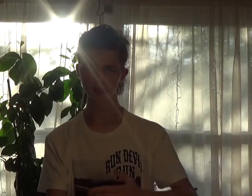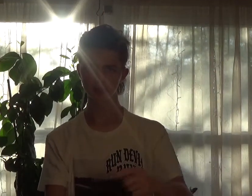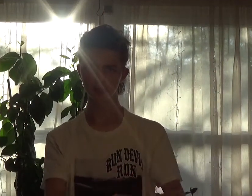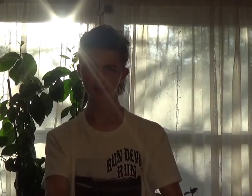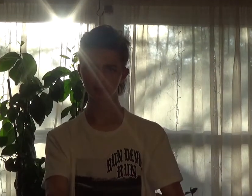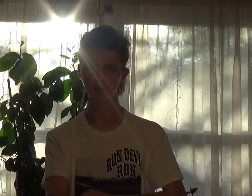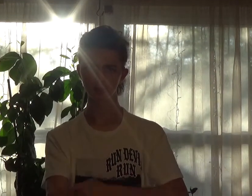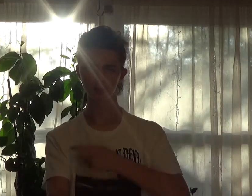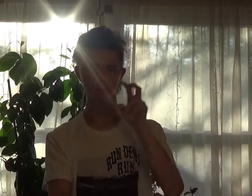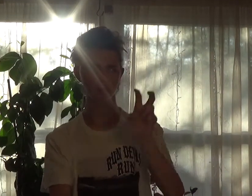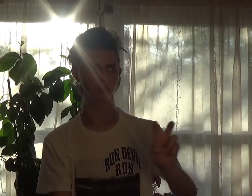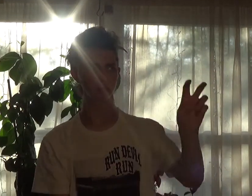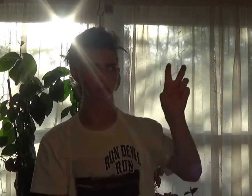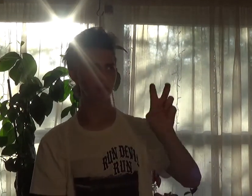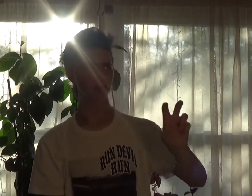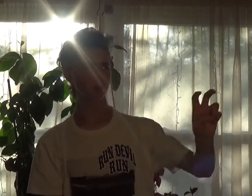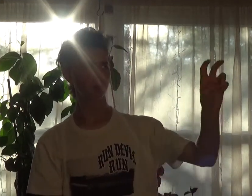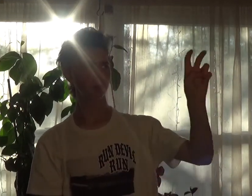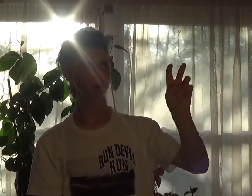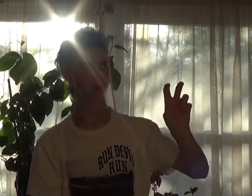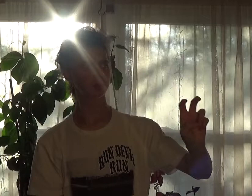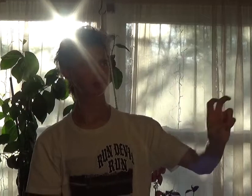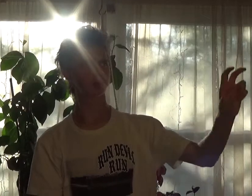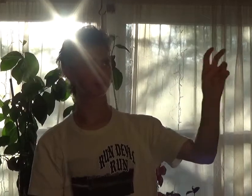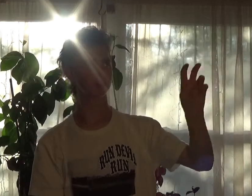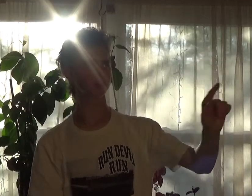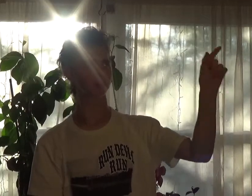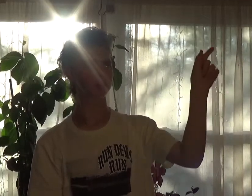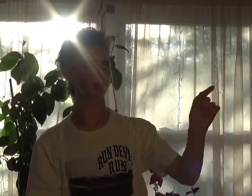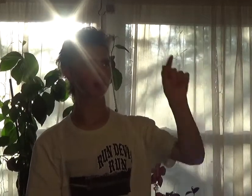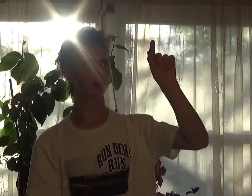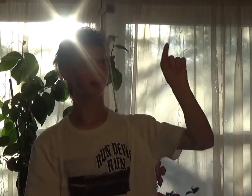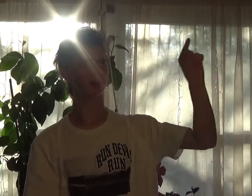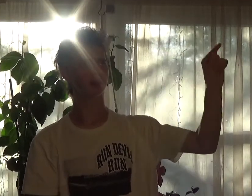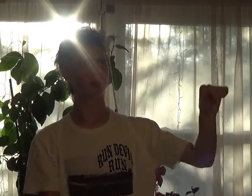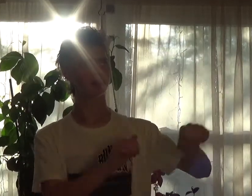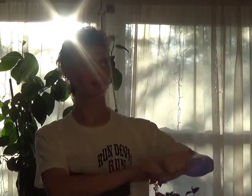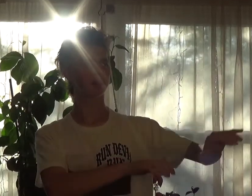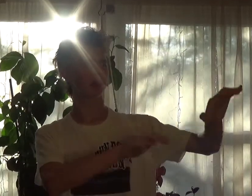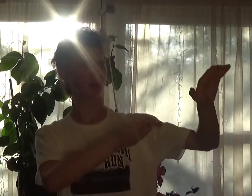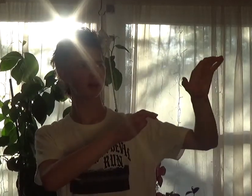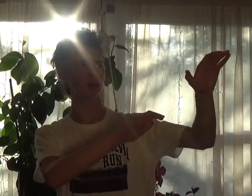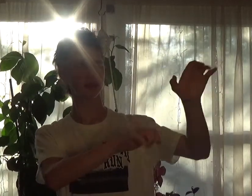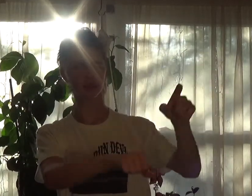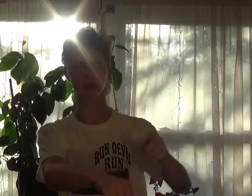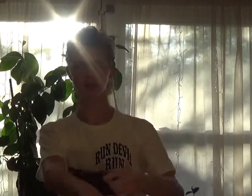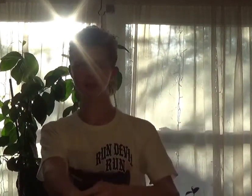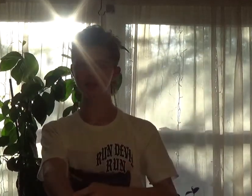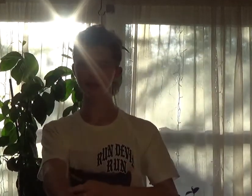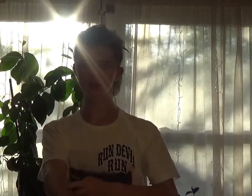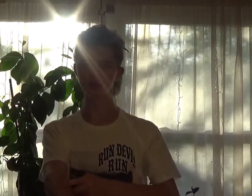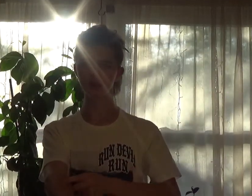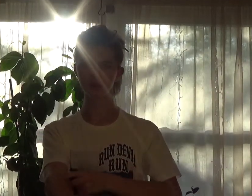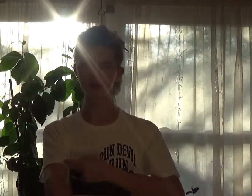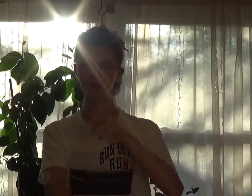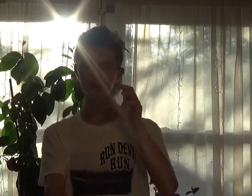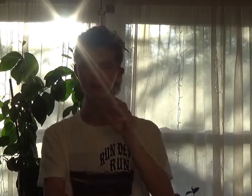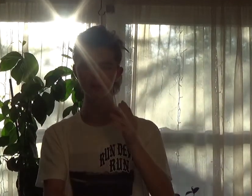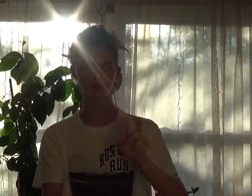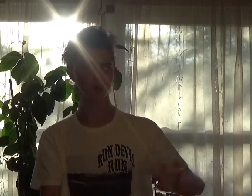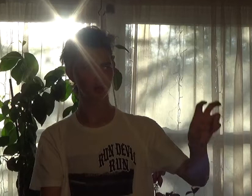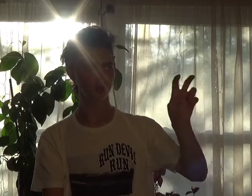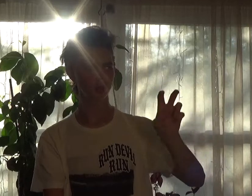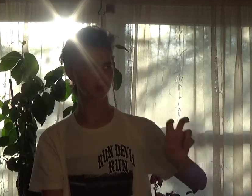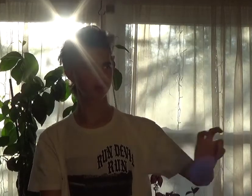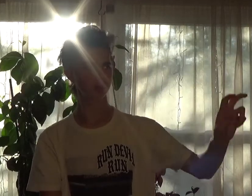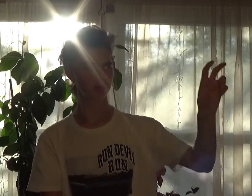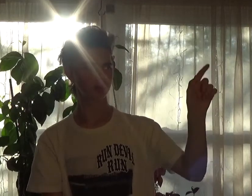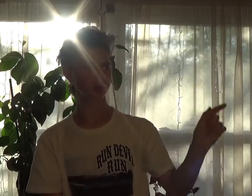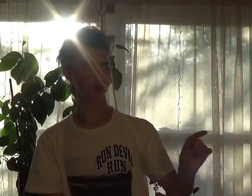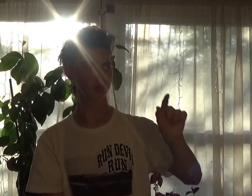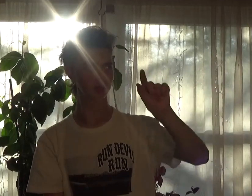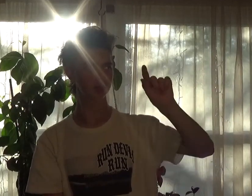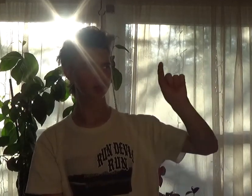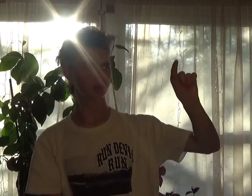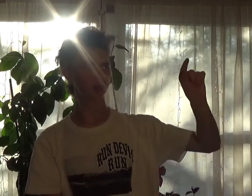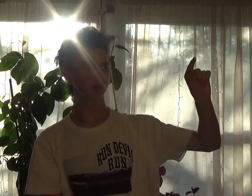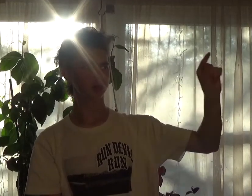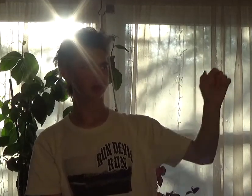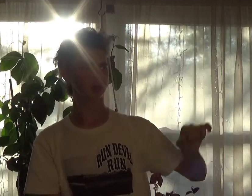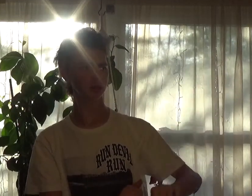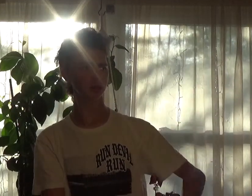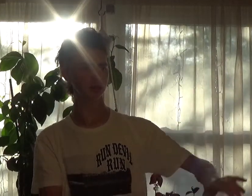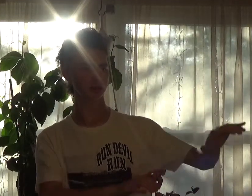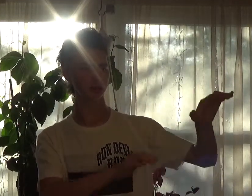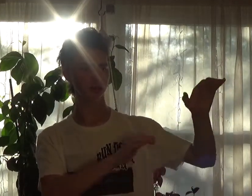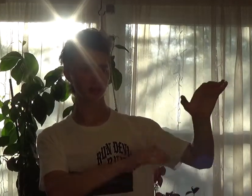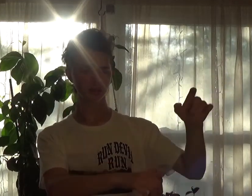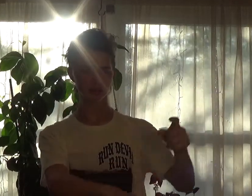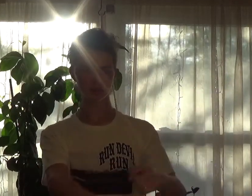It's a long road up Golgotha Hill